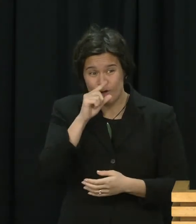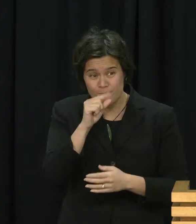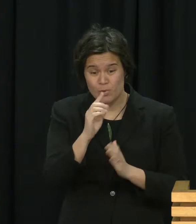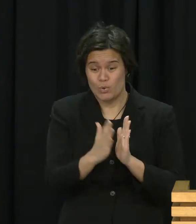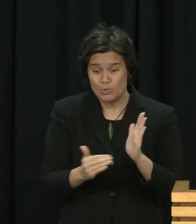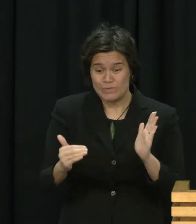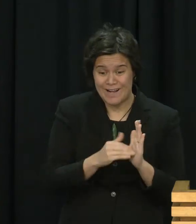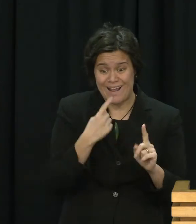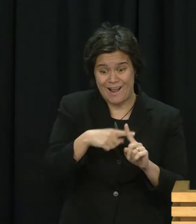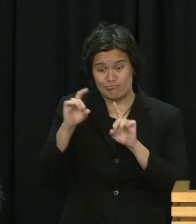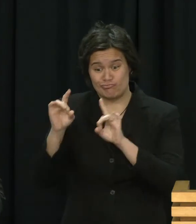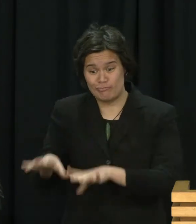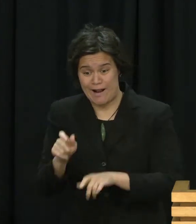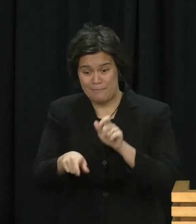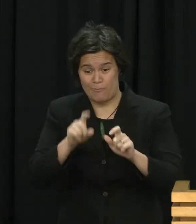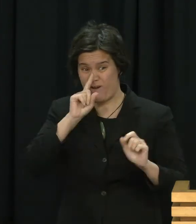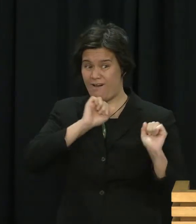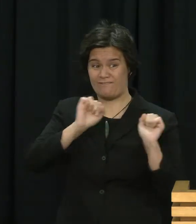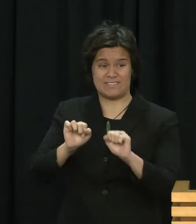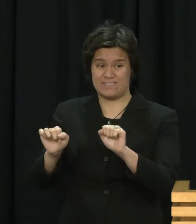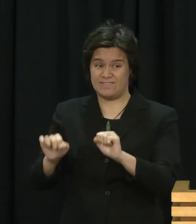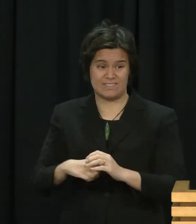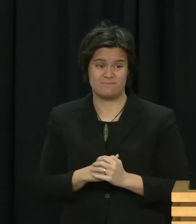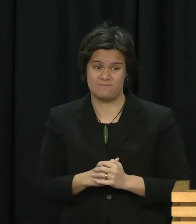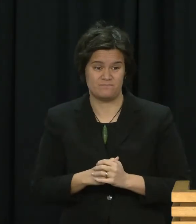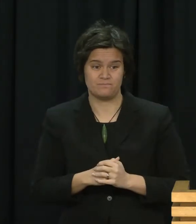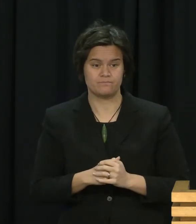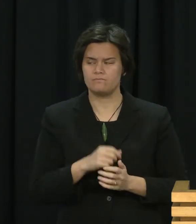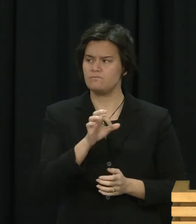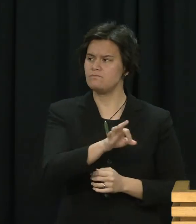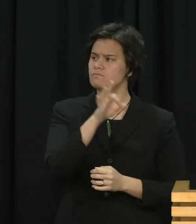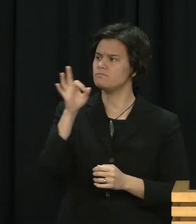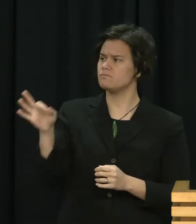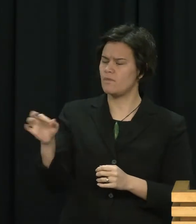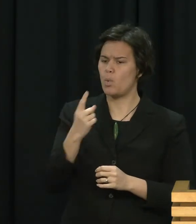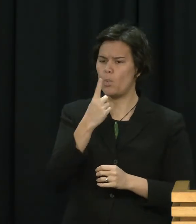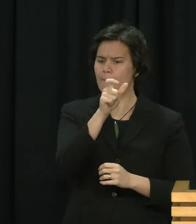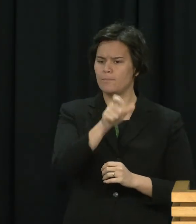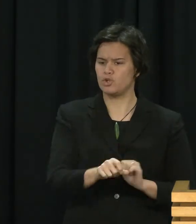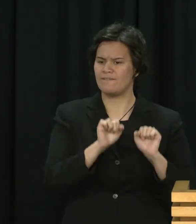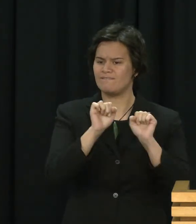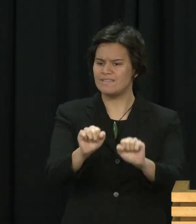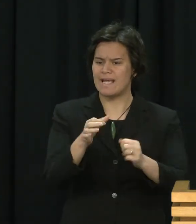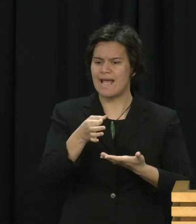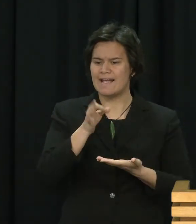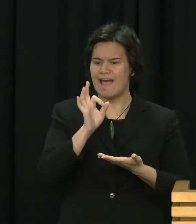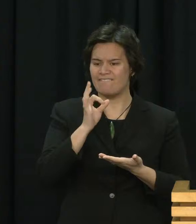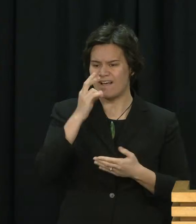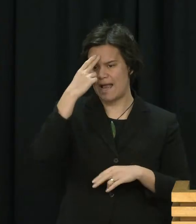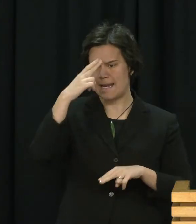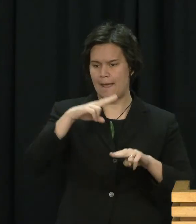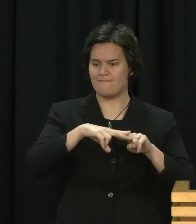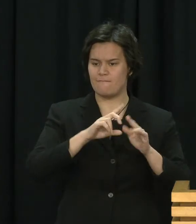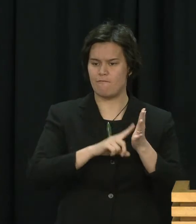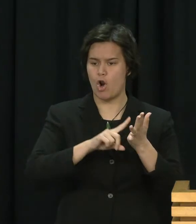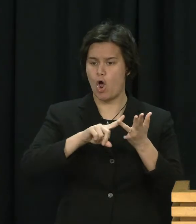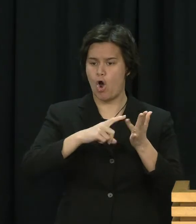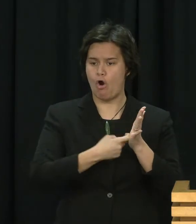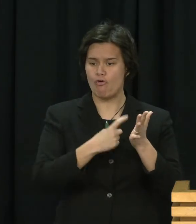think about carefully when we make those decisions.